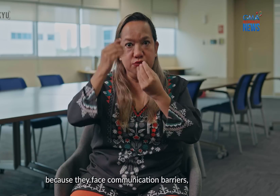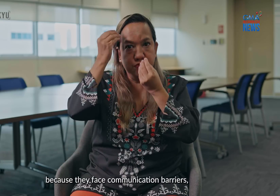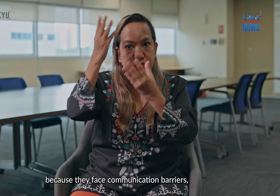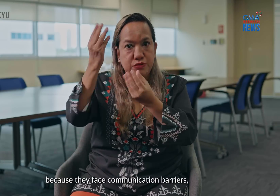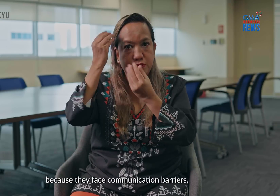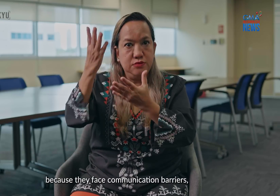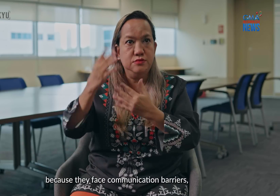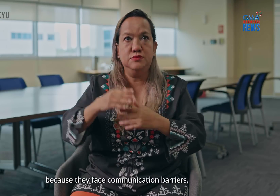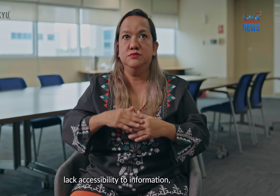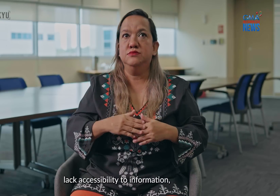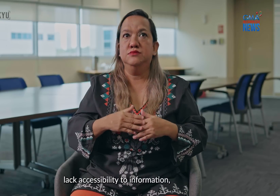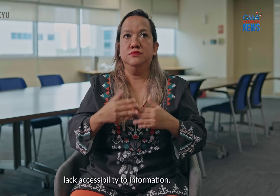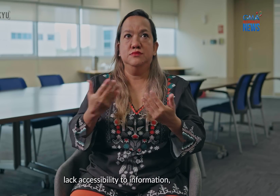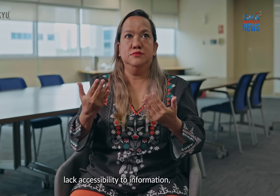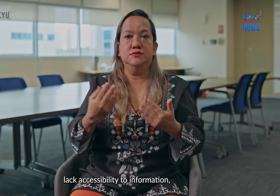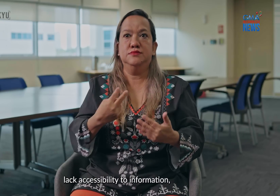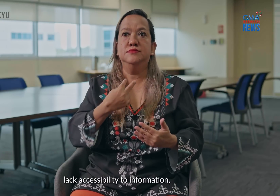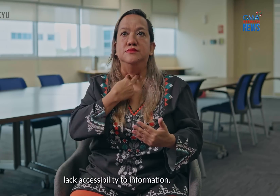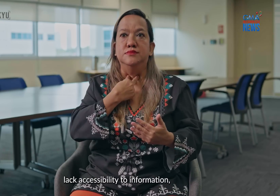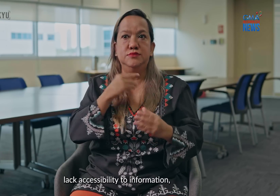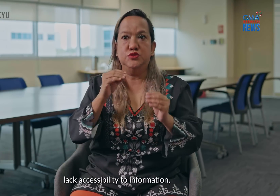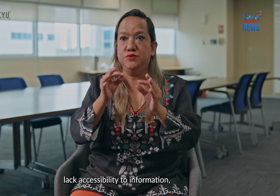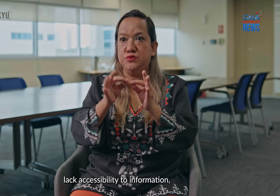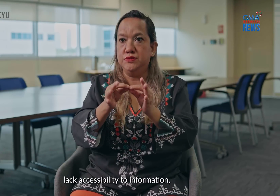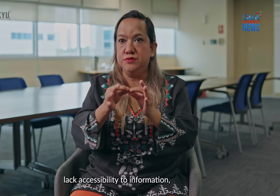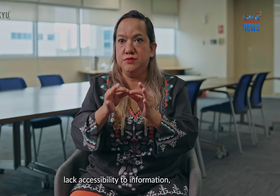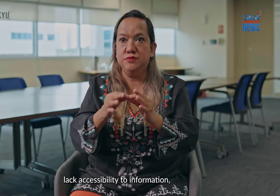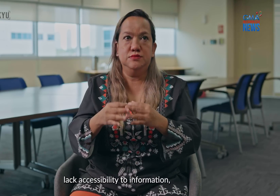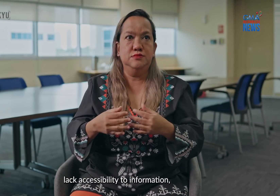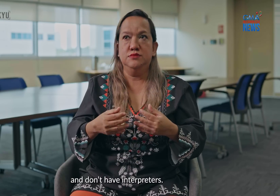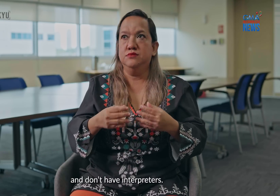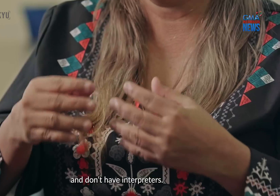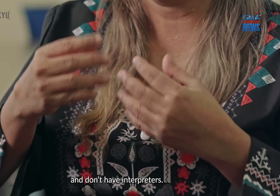The Deaf are vulnerable